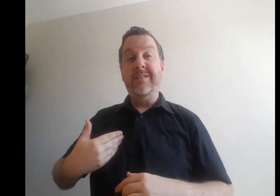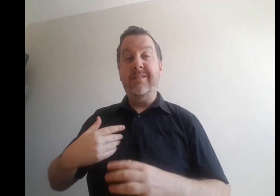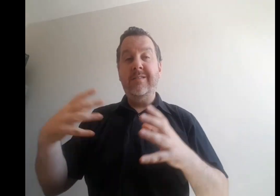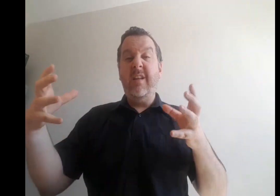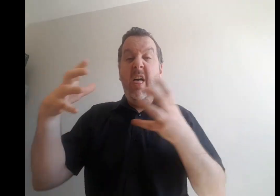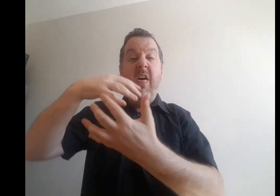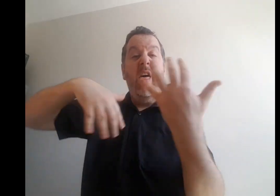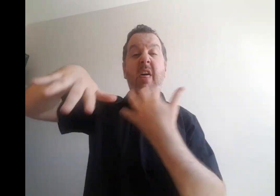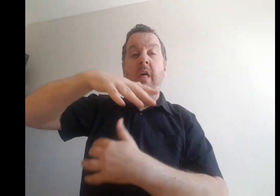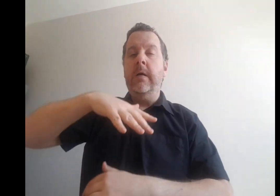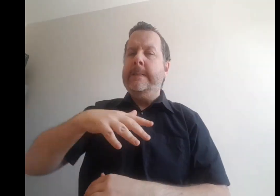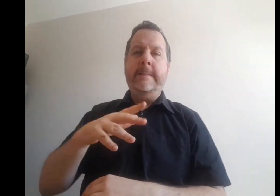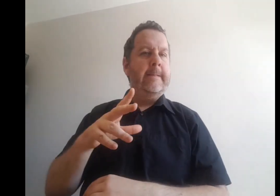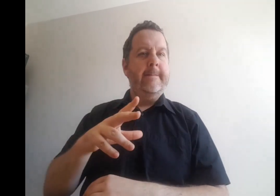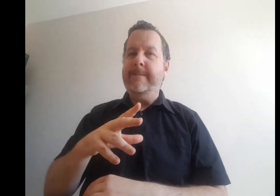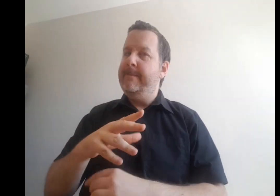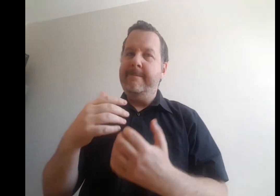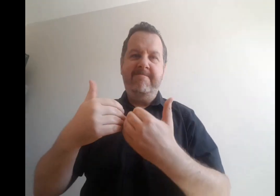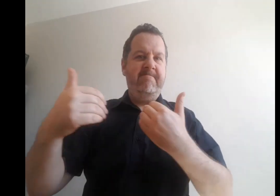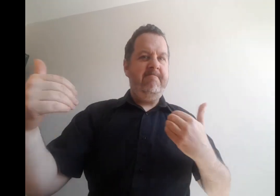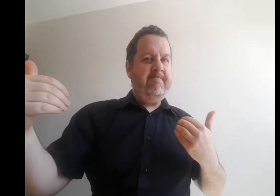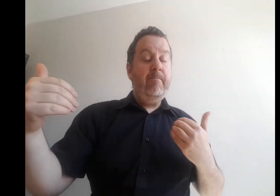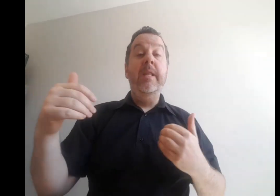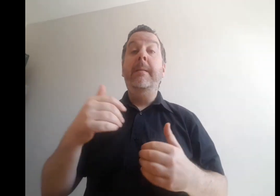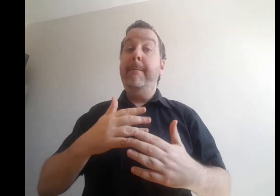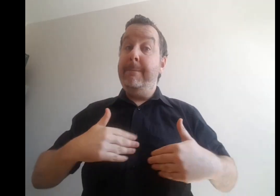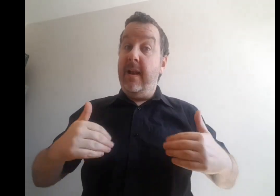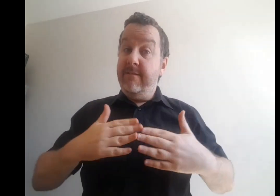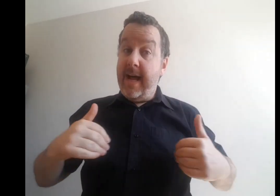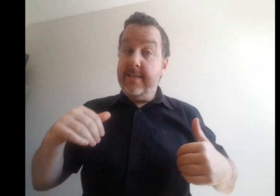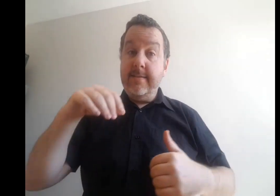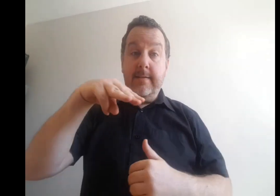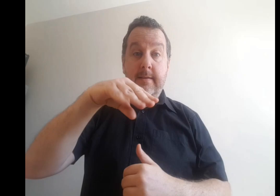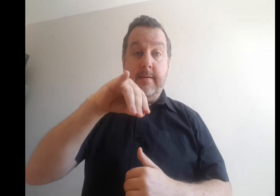as I say, the Belfast Mission Hall did have a certain amount of interaction,